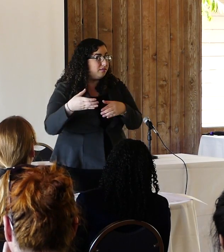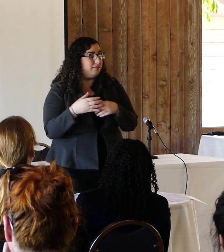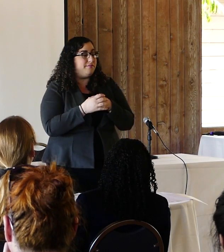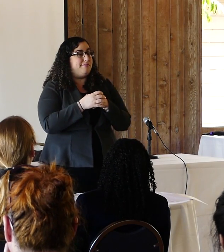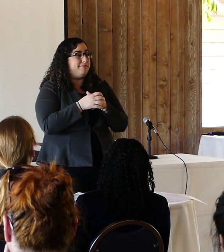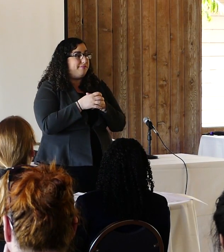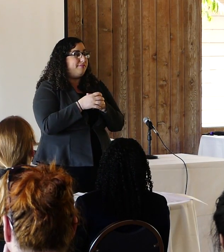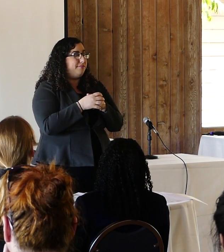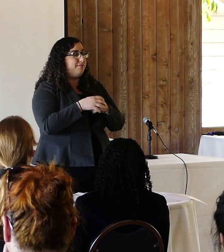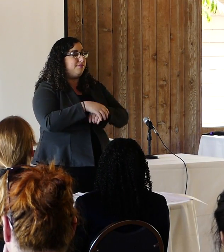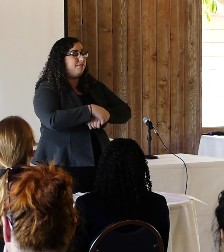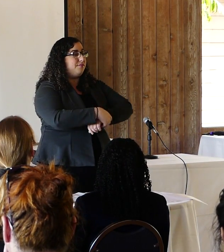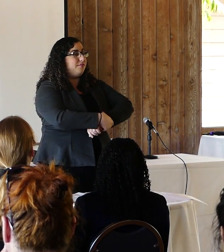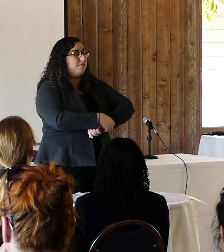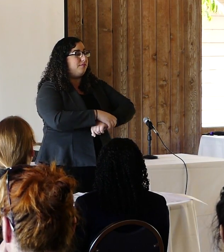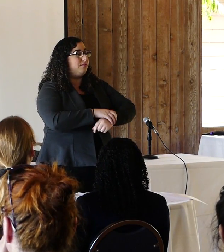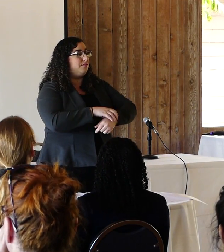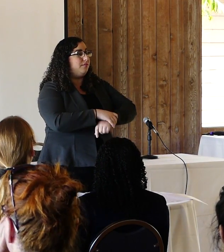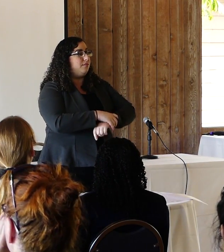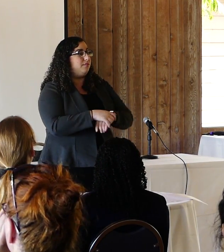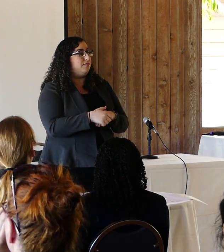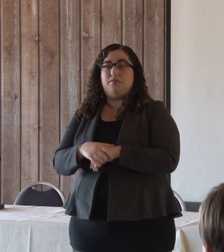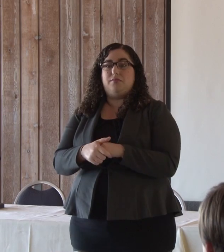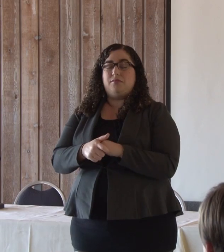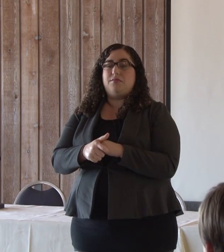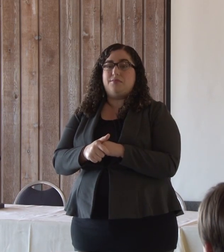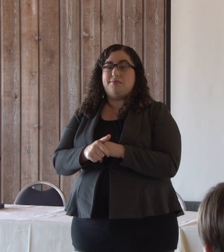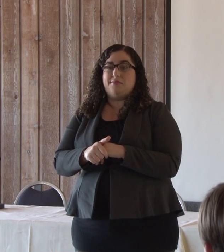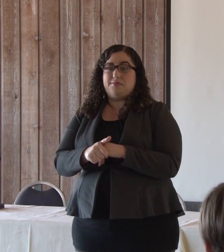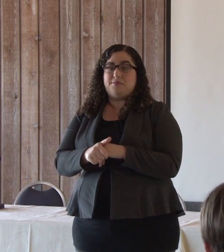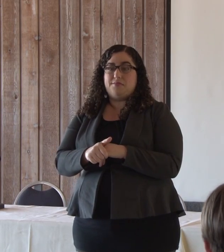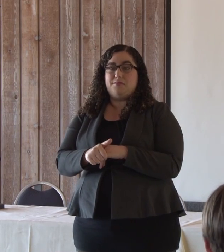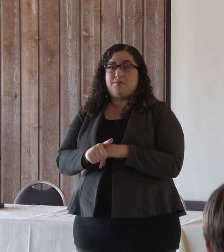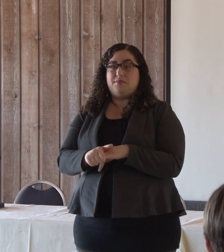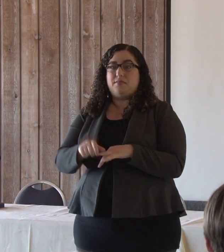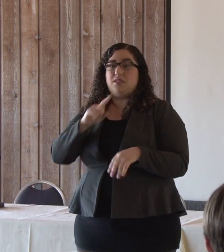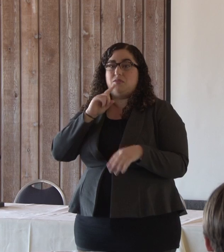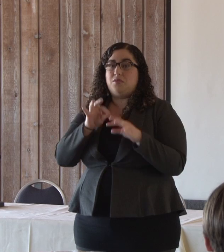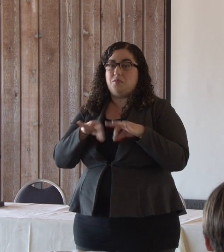And we have ASL interpreters there. But we really need to have different groups